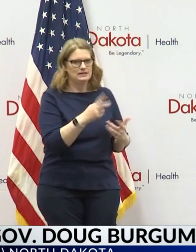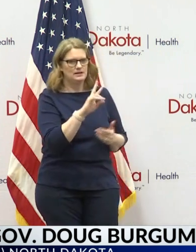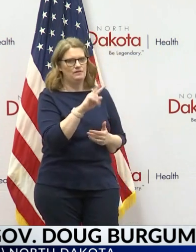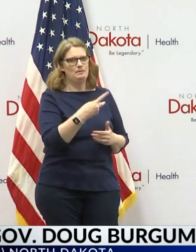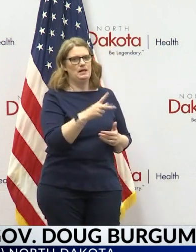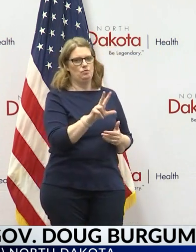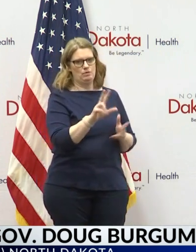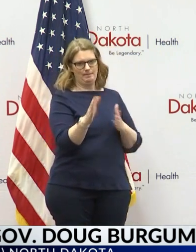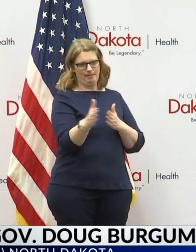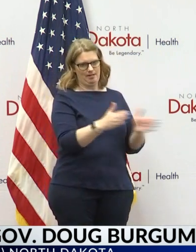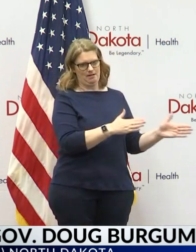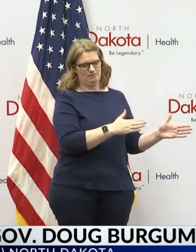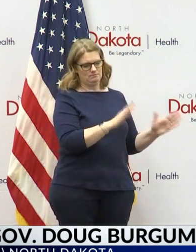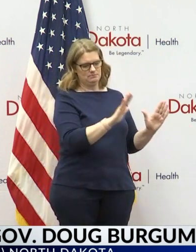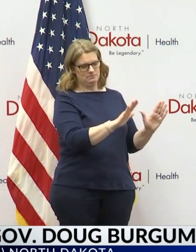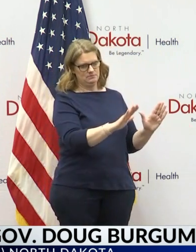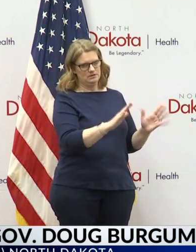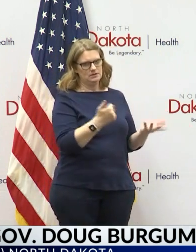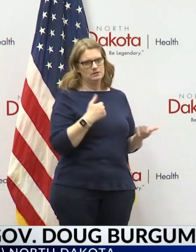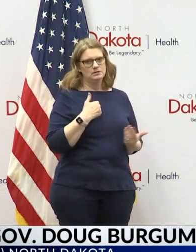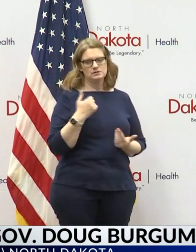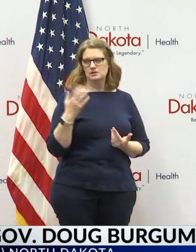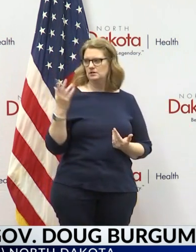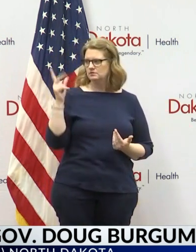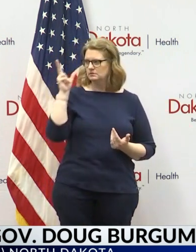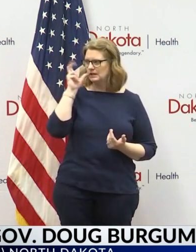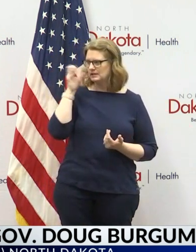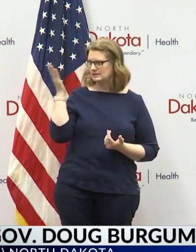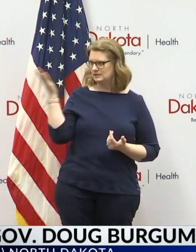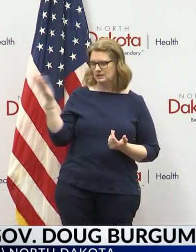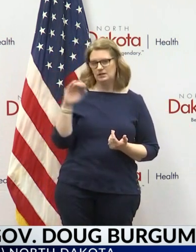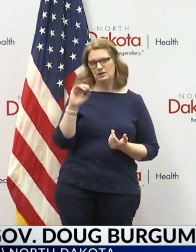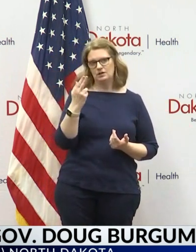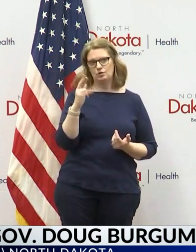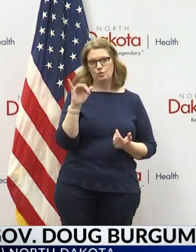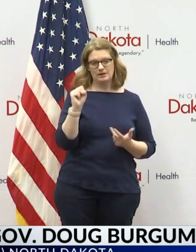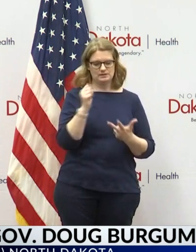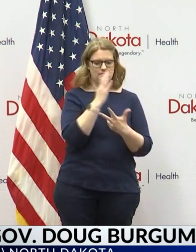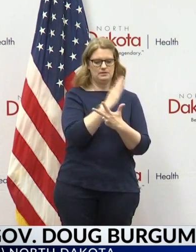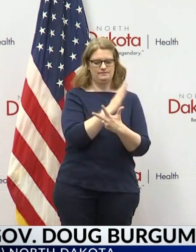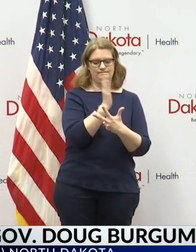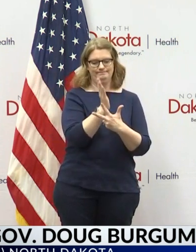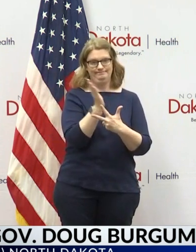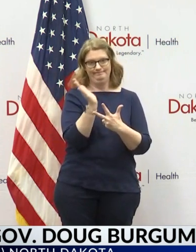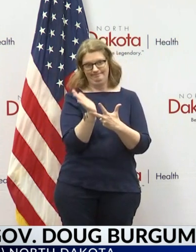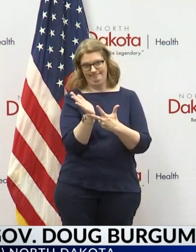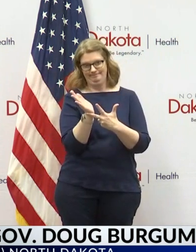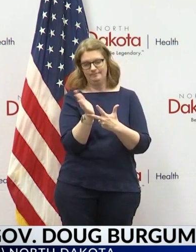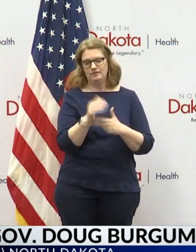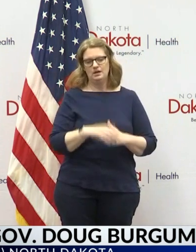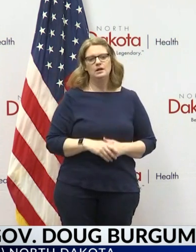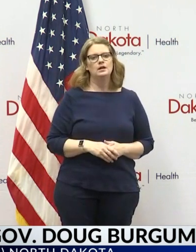GREEN DOES NOT APPLY TO CONGREGATE LIVING, OR SHELTERS OR LONG-TERM CARE OR WHATEVER IS